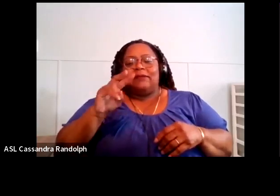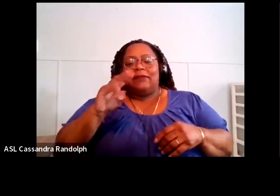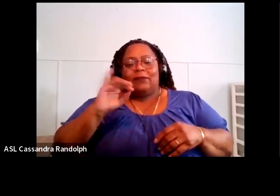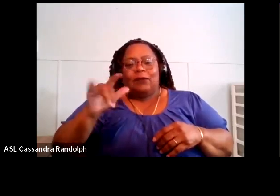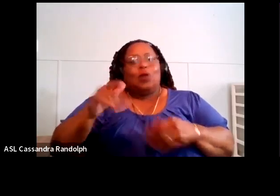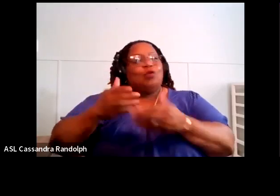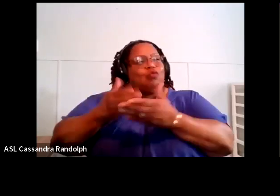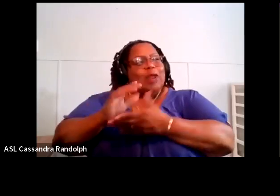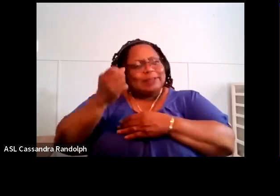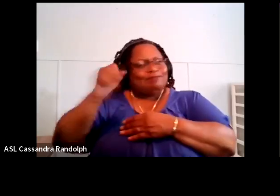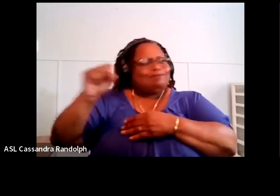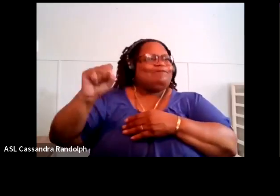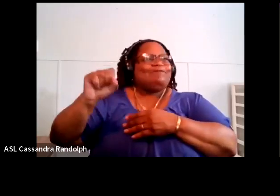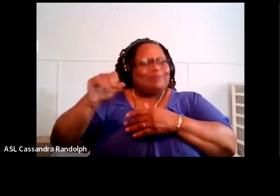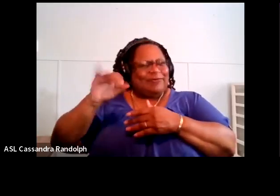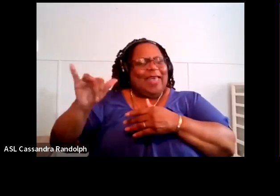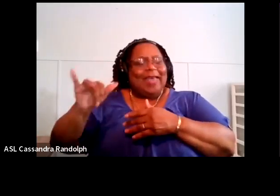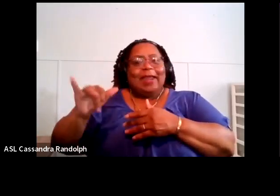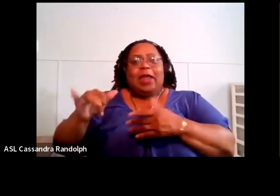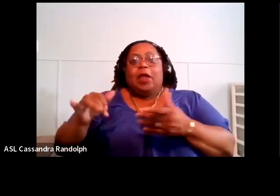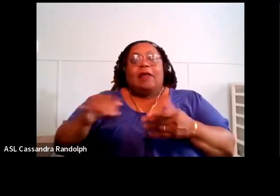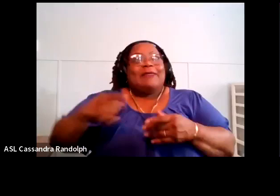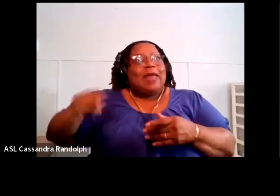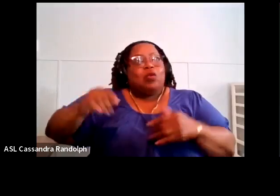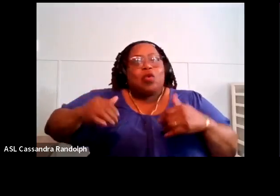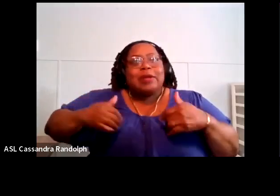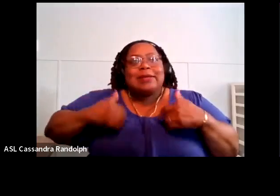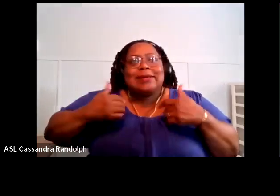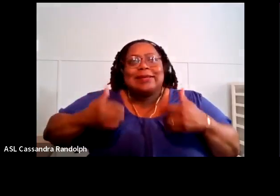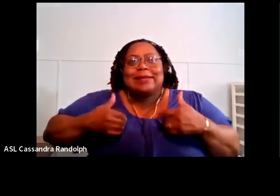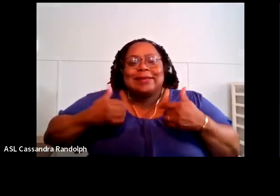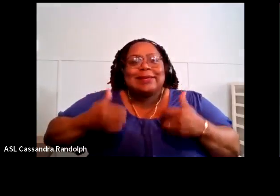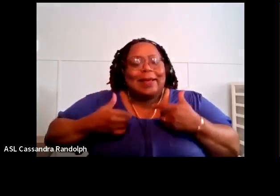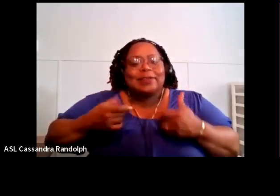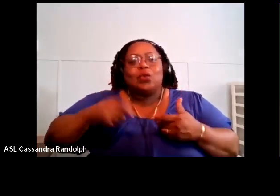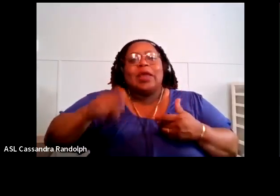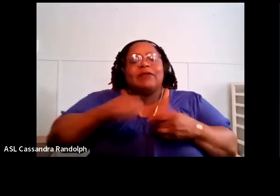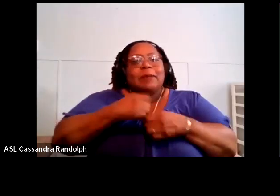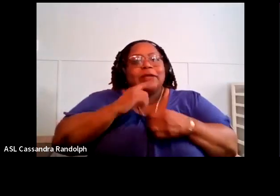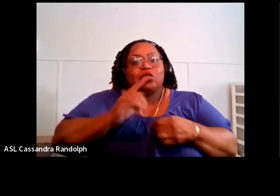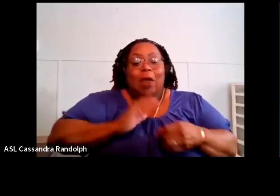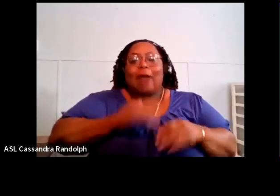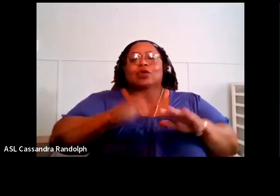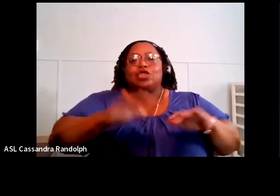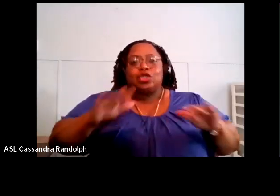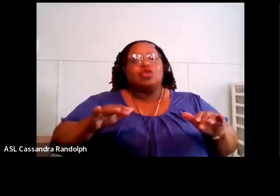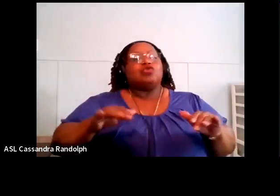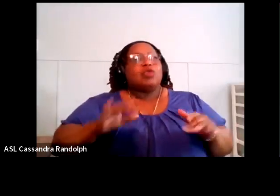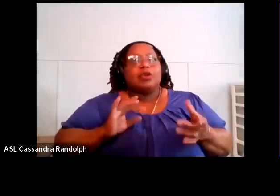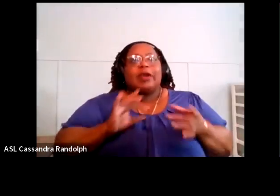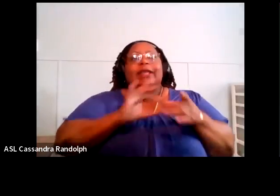? Really engaging them and challenging them becausee when we look at history whether we are talking about women's suffrage or the Civil Rights